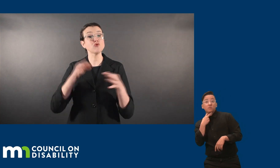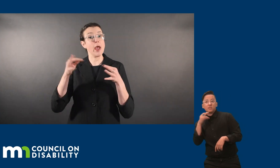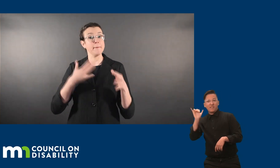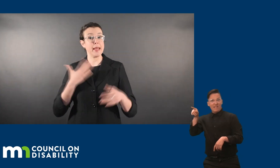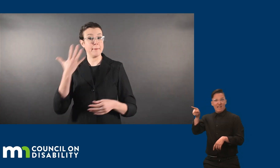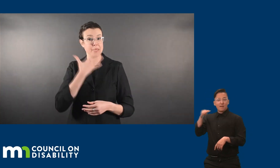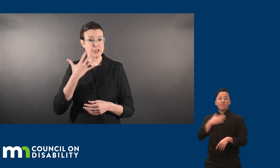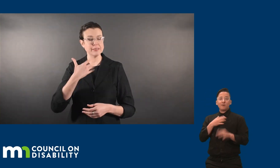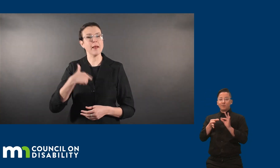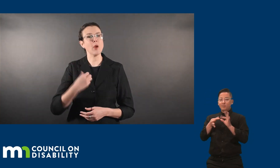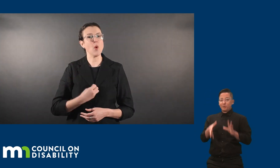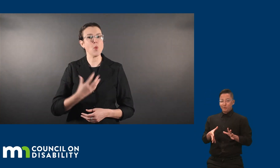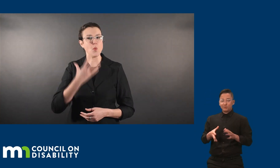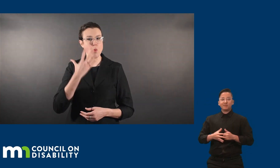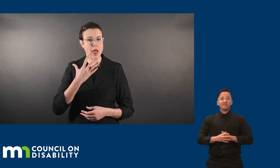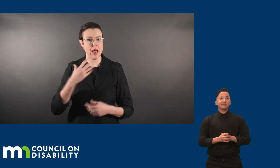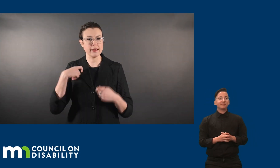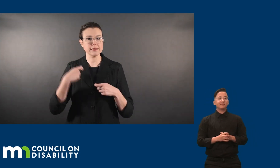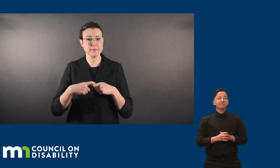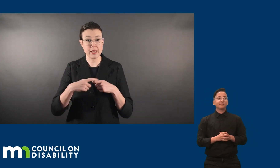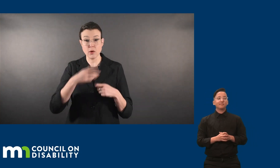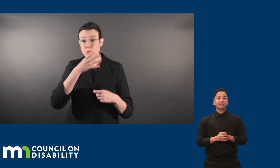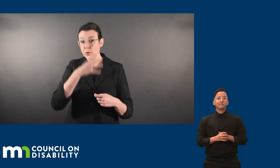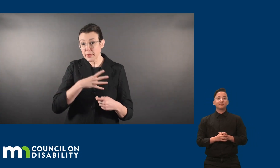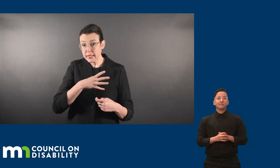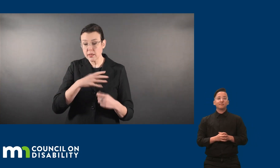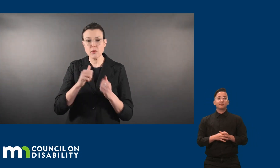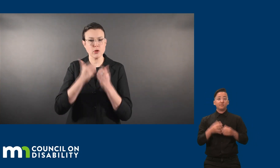To describe my appearance, I'm a white Hispanic woman